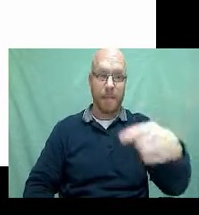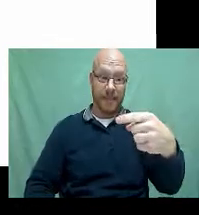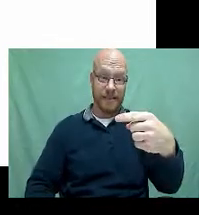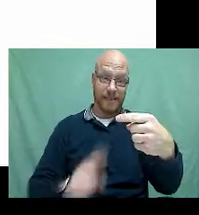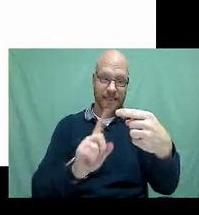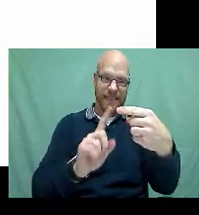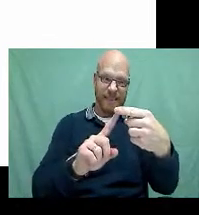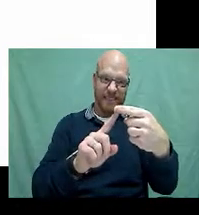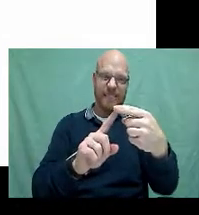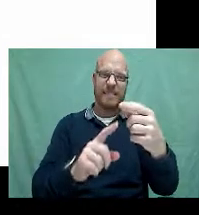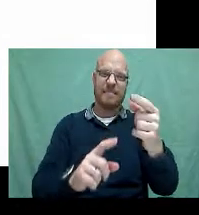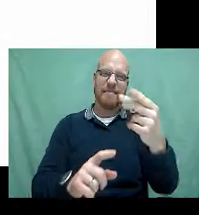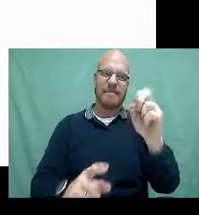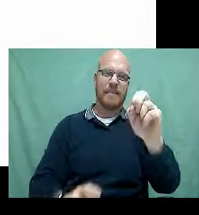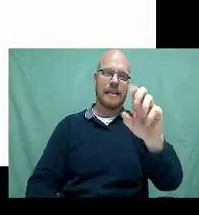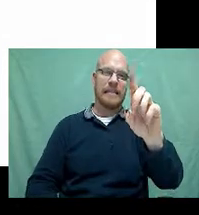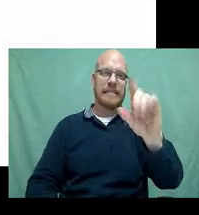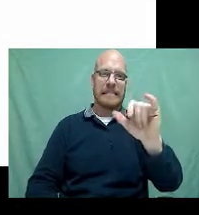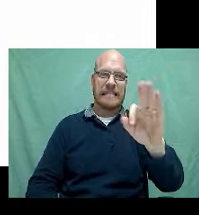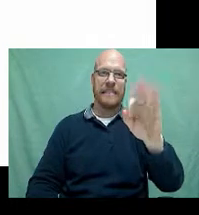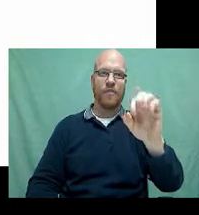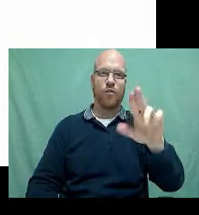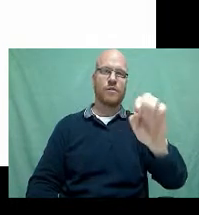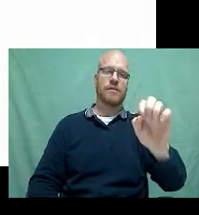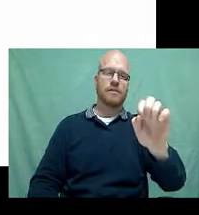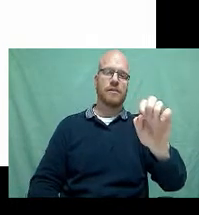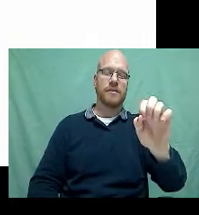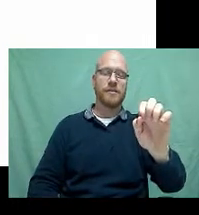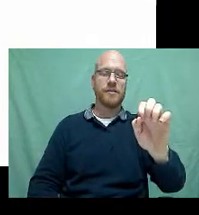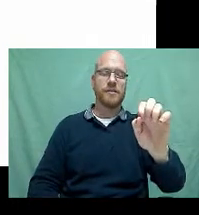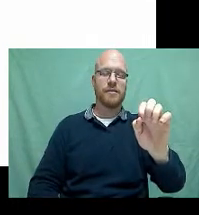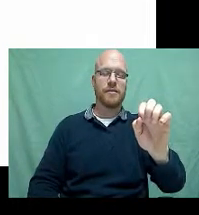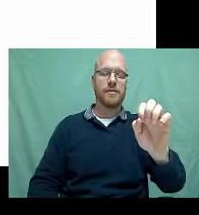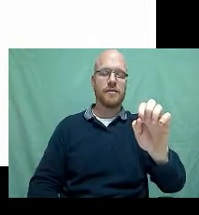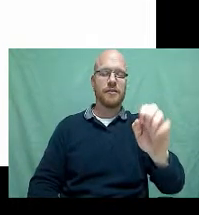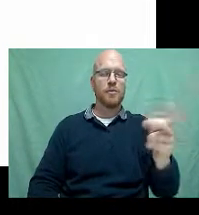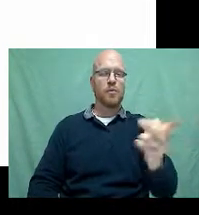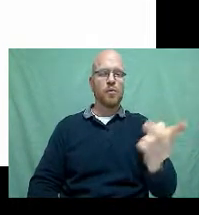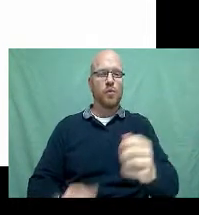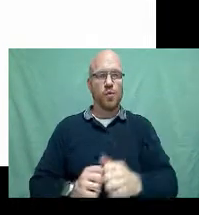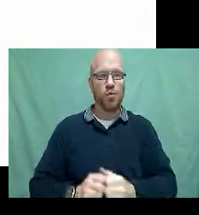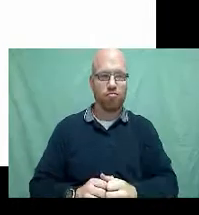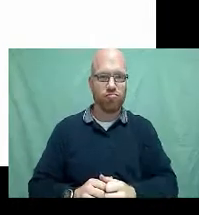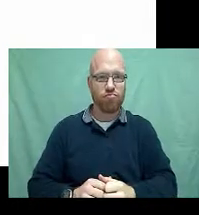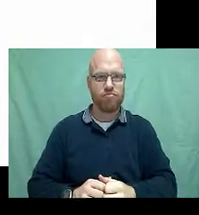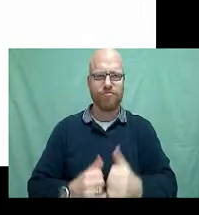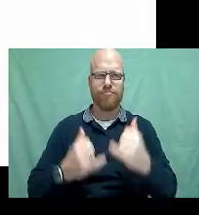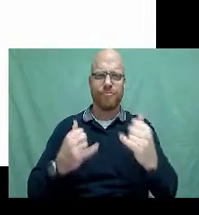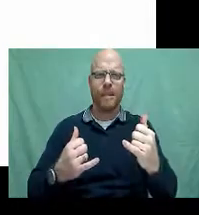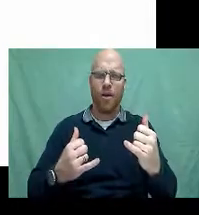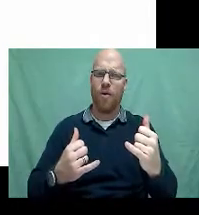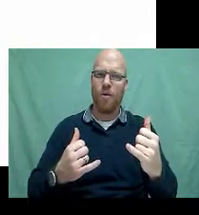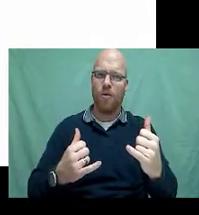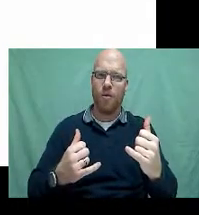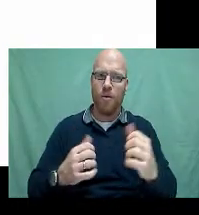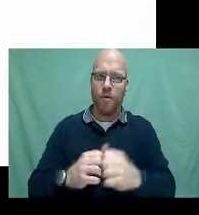Now, that negative, that minus sign is when we come up with the difference of two squares. The difference between x-squared and y-squared,